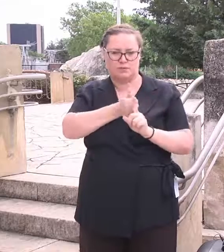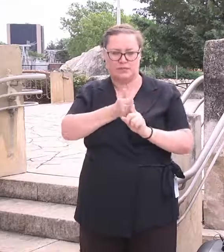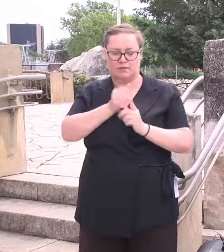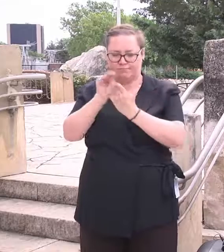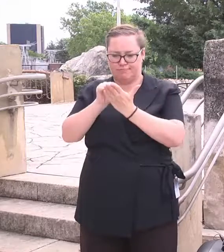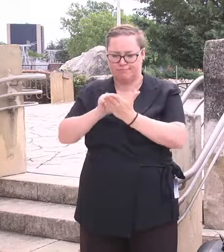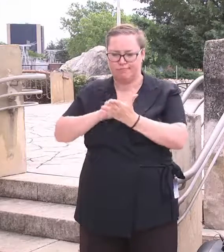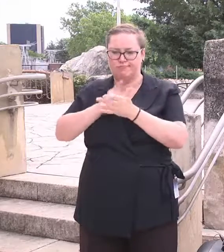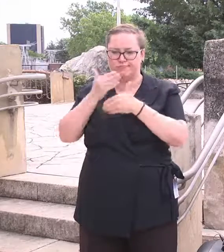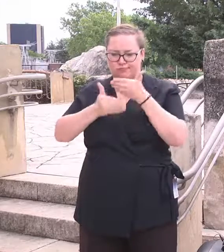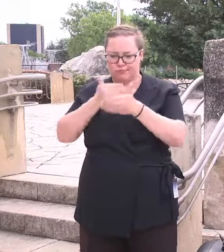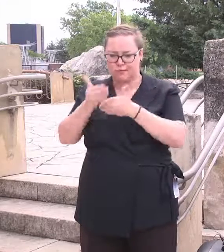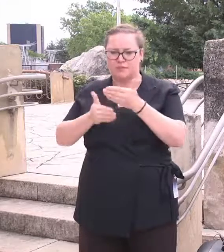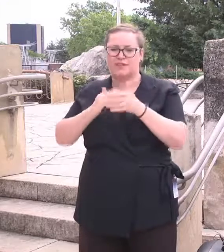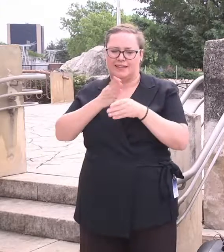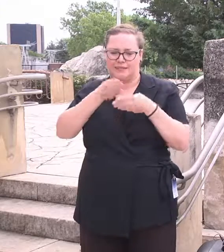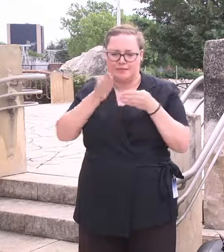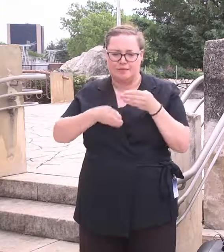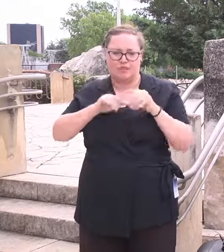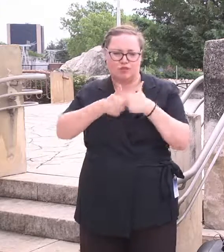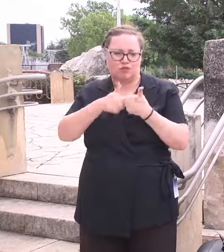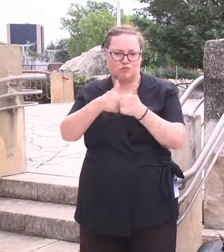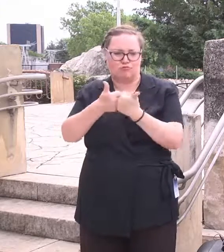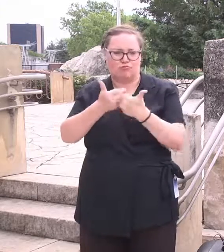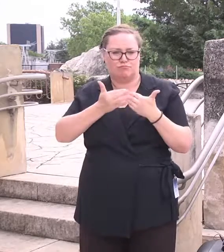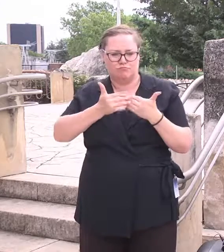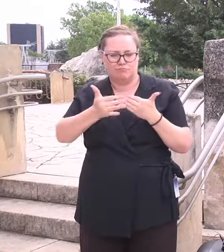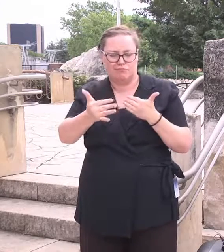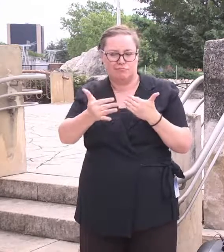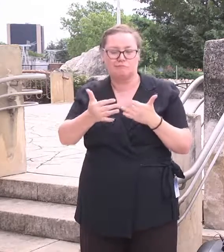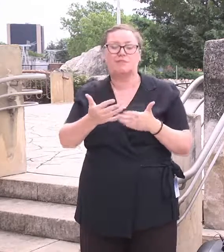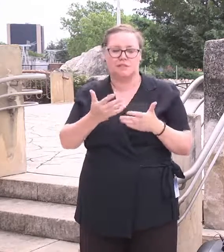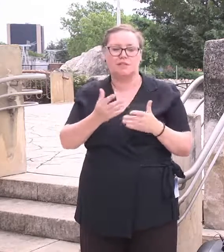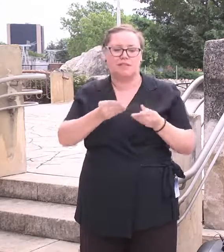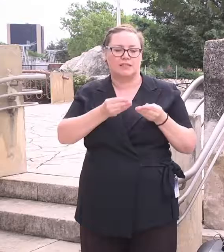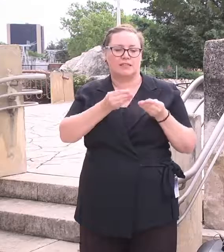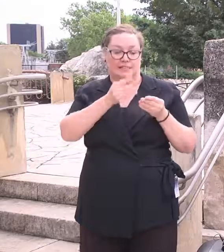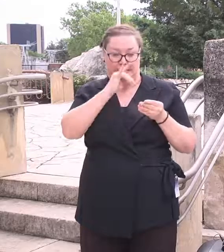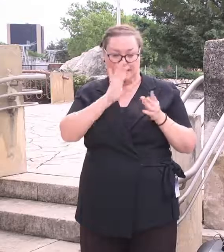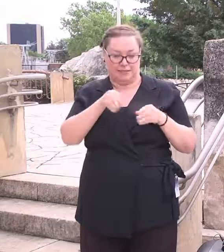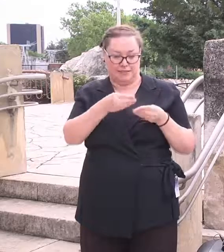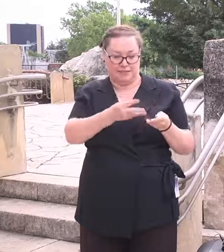fun challenges along the way kids are going to be given a journey map with tons of great summertime